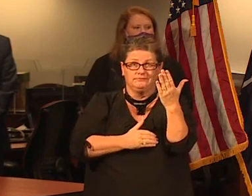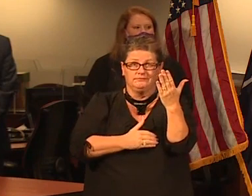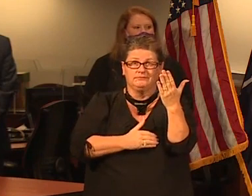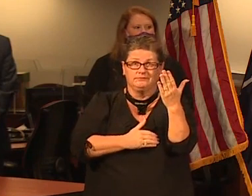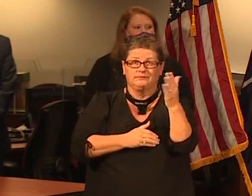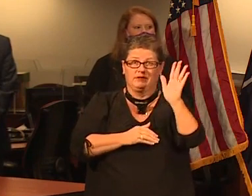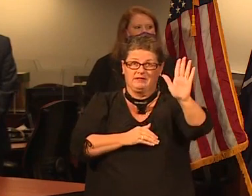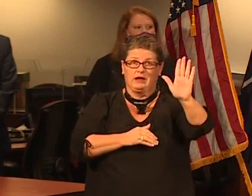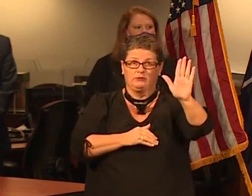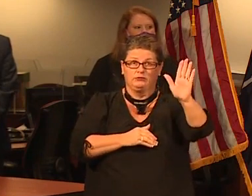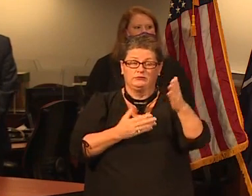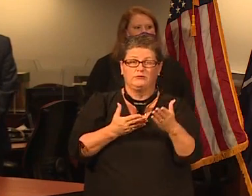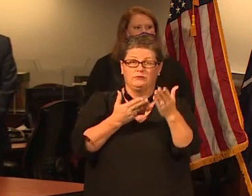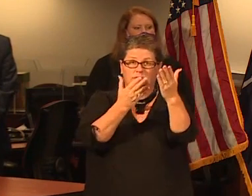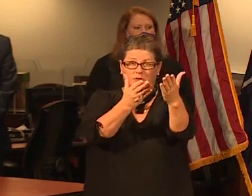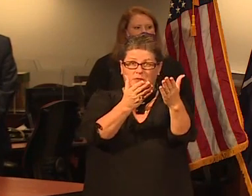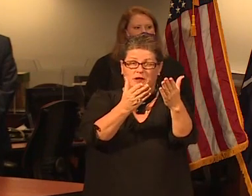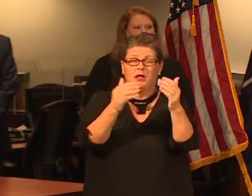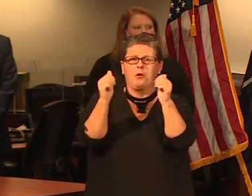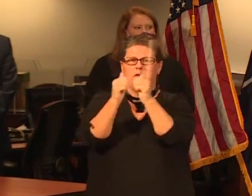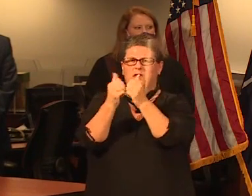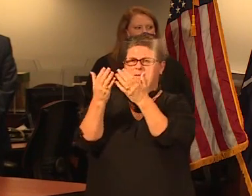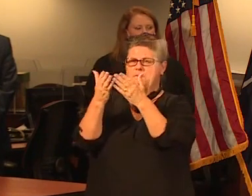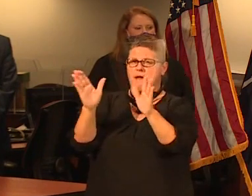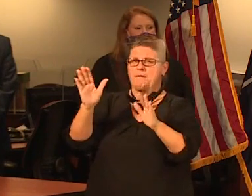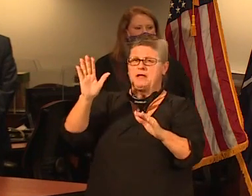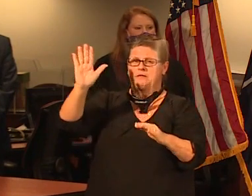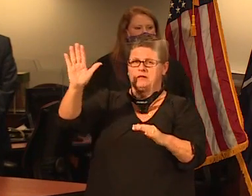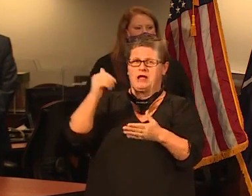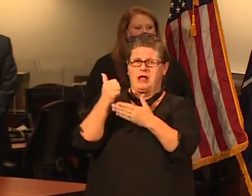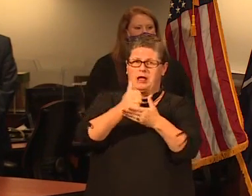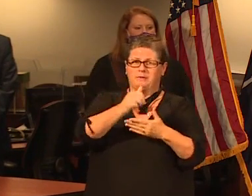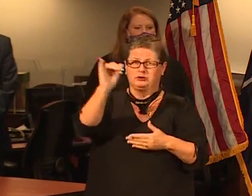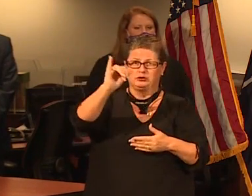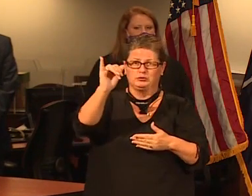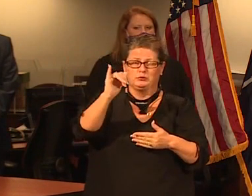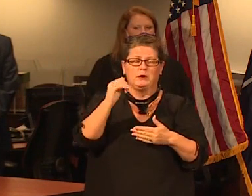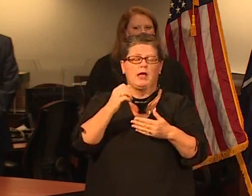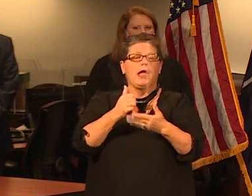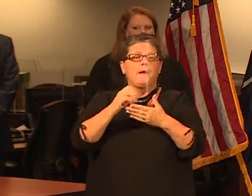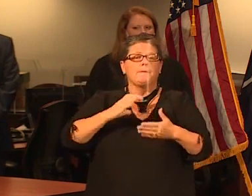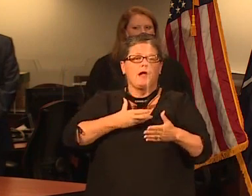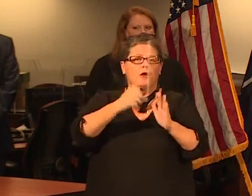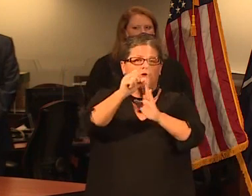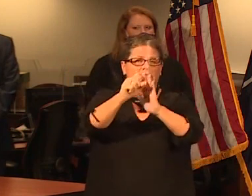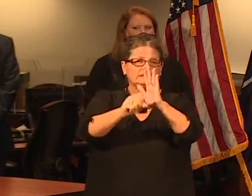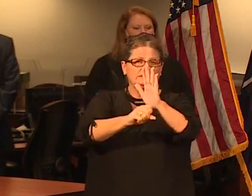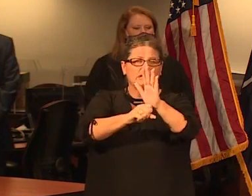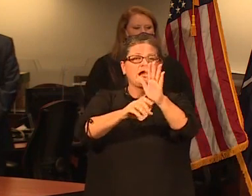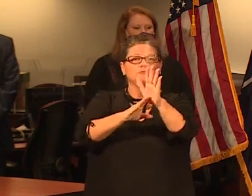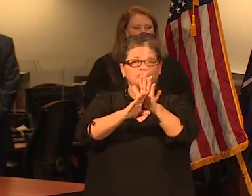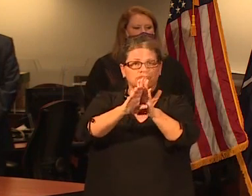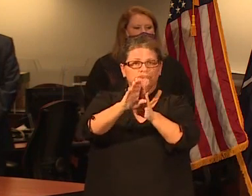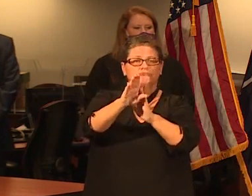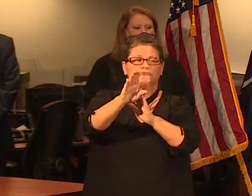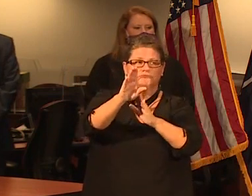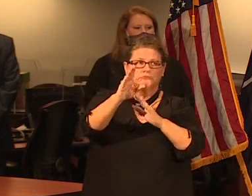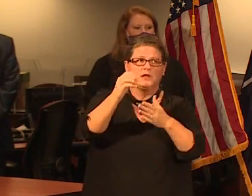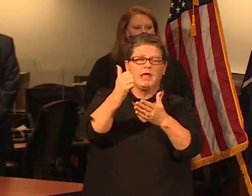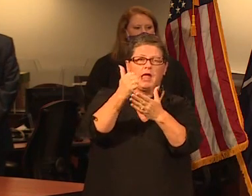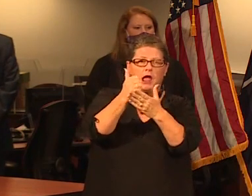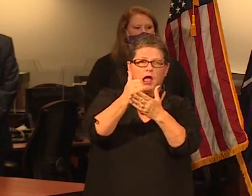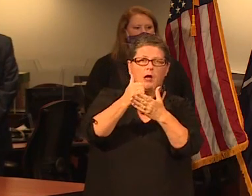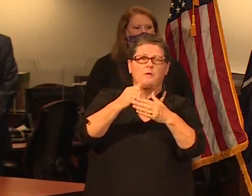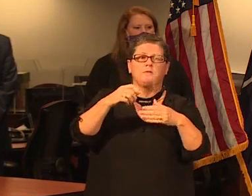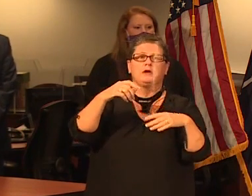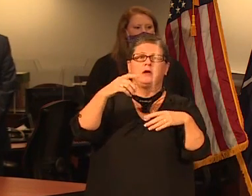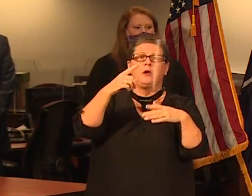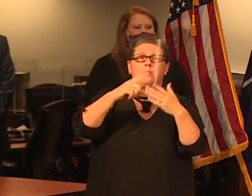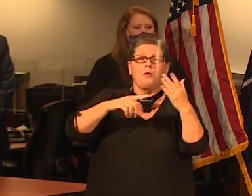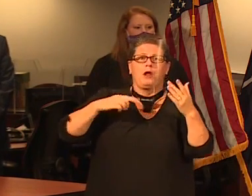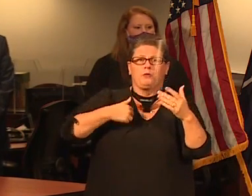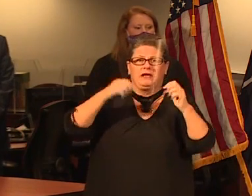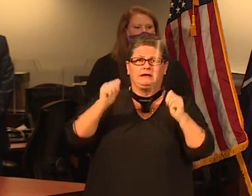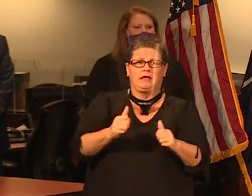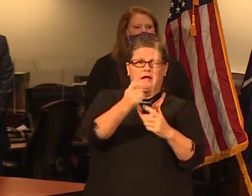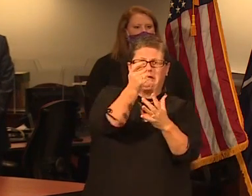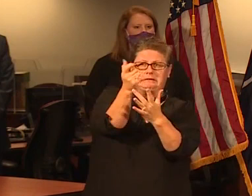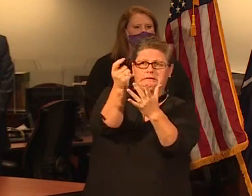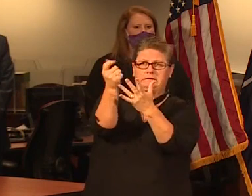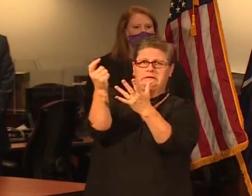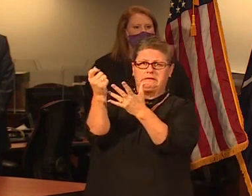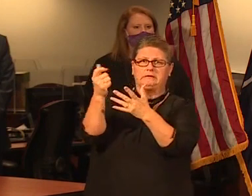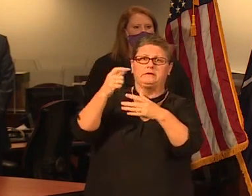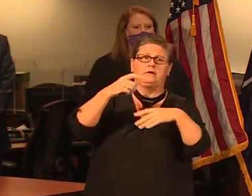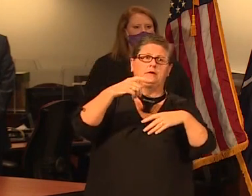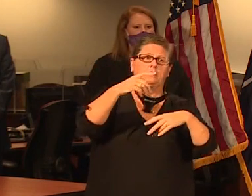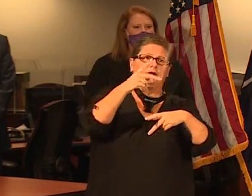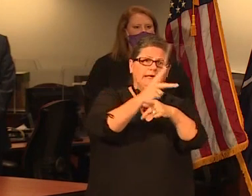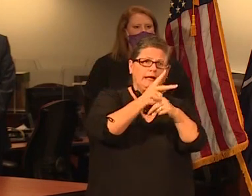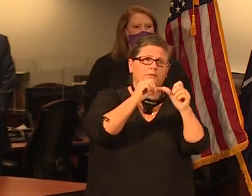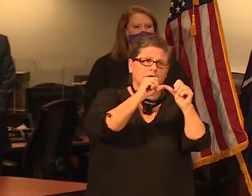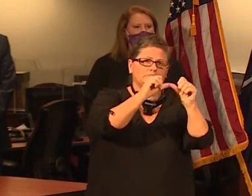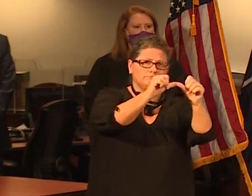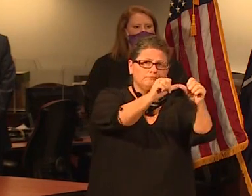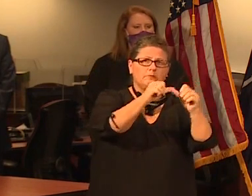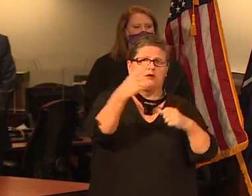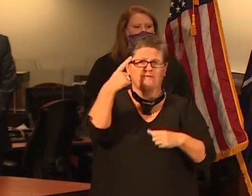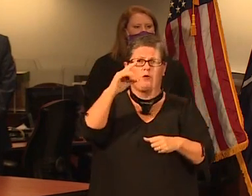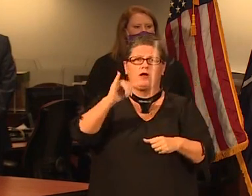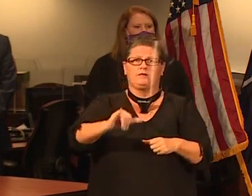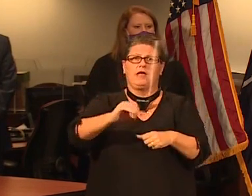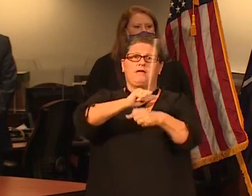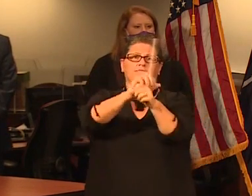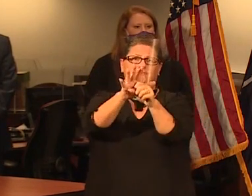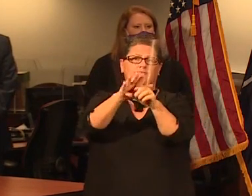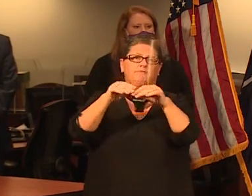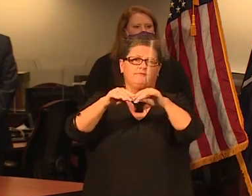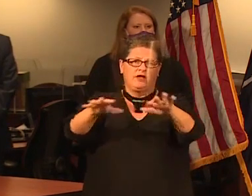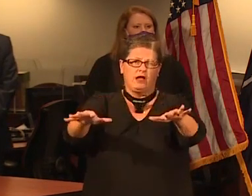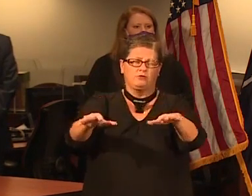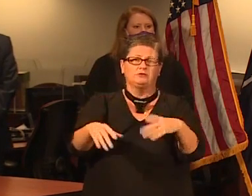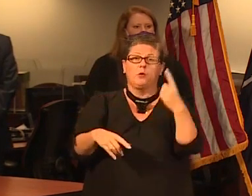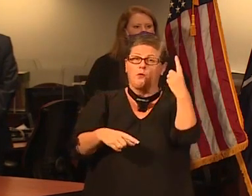THE OFFICIAL RECOMMENDATIONS ACCELERATE S.C. AND THE PUBLIC EFFORT HAVE ALLOWED OUR STATE TO GRADUALLY AND RESPONSIBLY REMOVE THE LIMITED AND TARGET MEASURES INACTED TO COMBAT THE